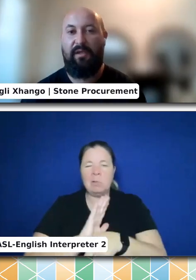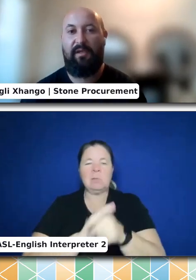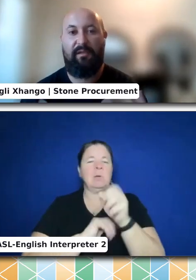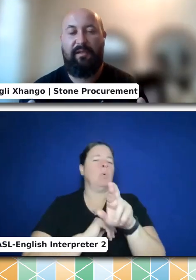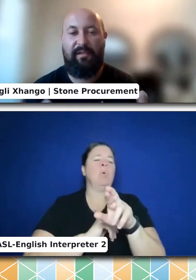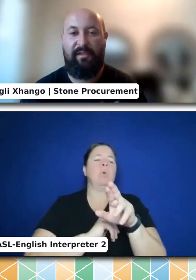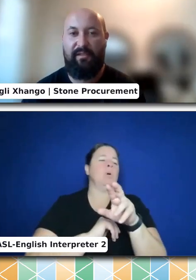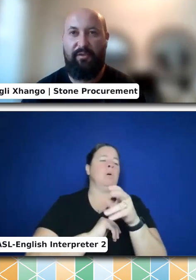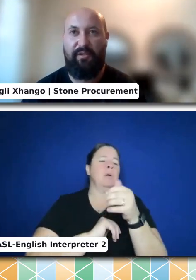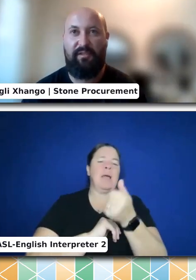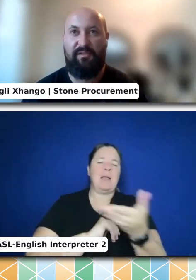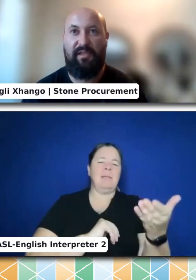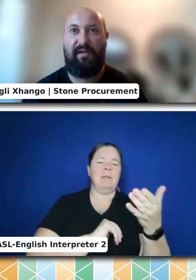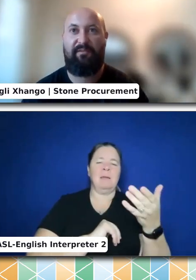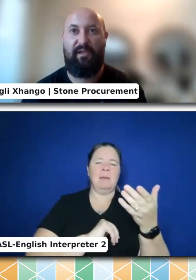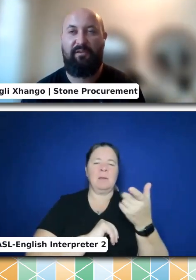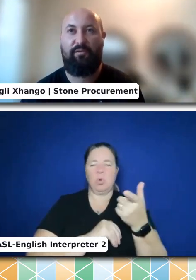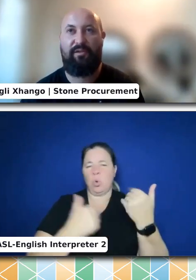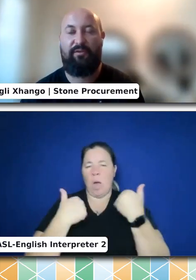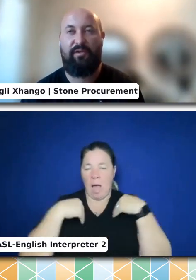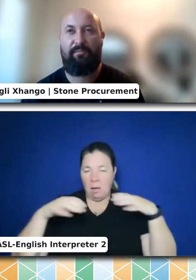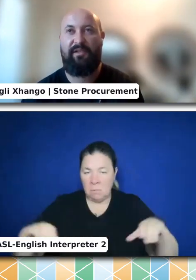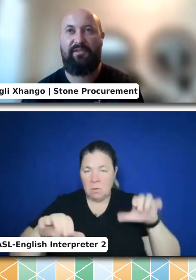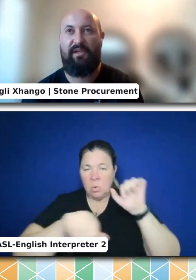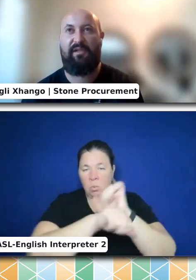Anything that you guys have done, or that your company has done.